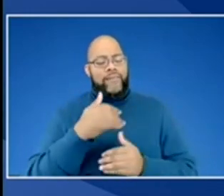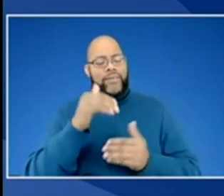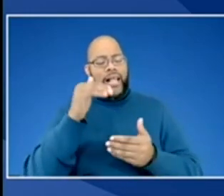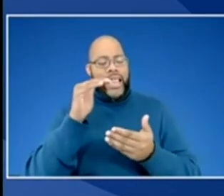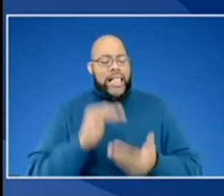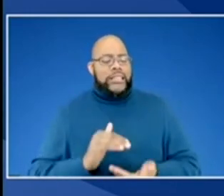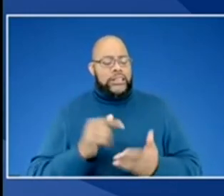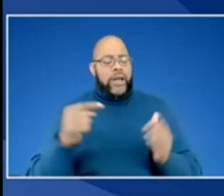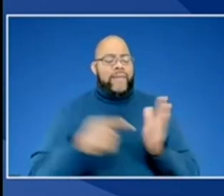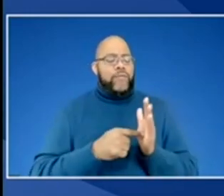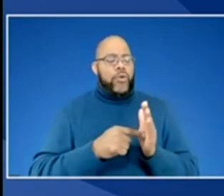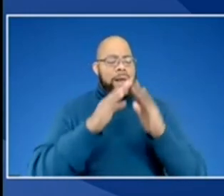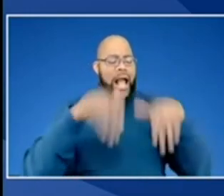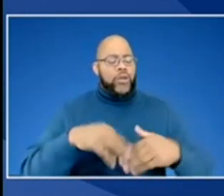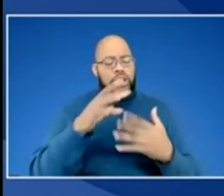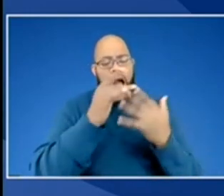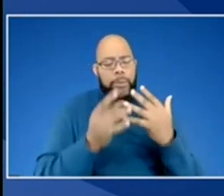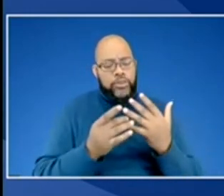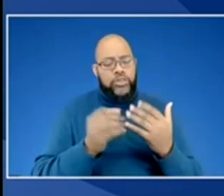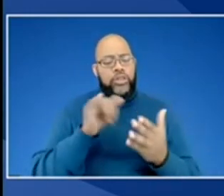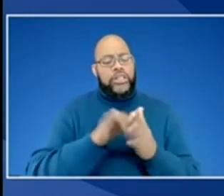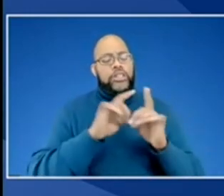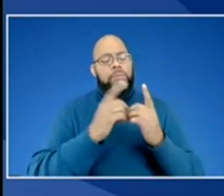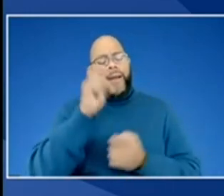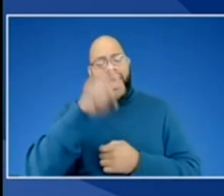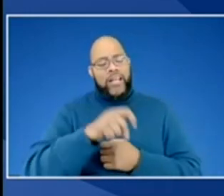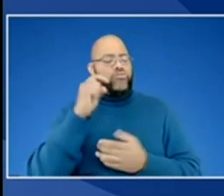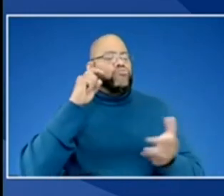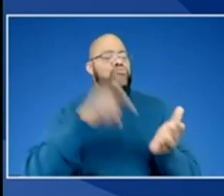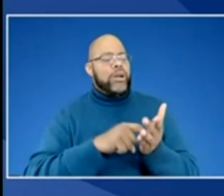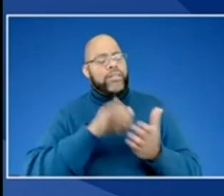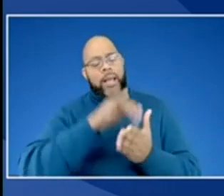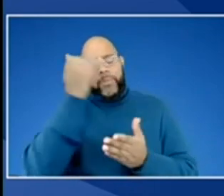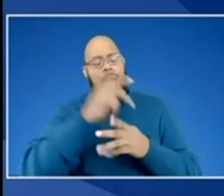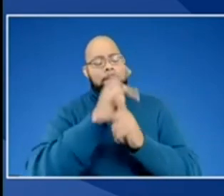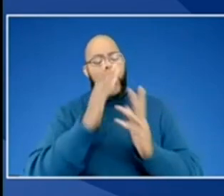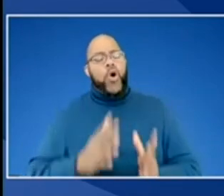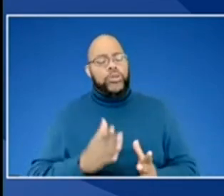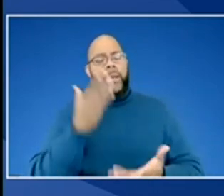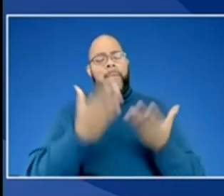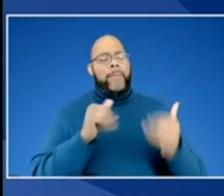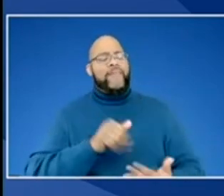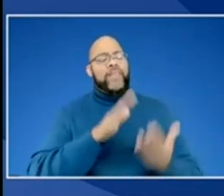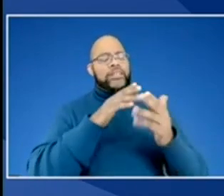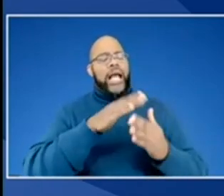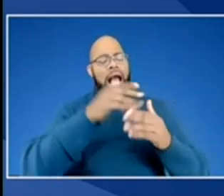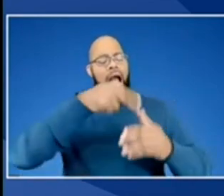housing options, and so the Department has to recognize that Black borrowers may face higher housing costs relative to the